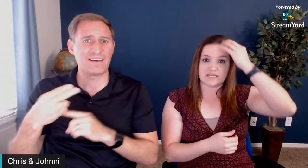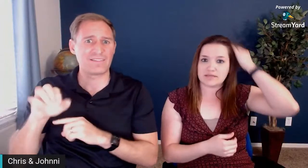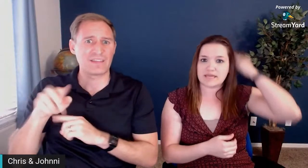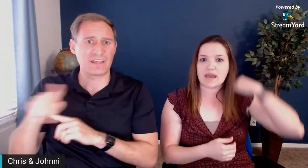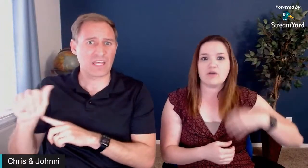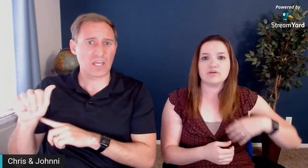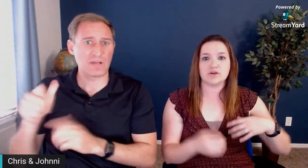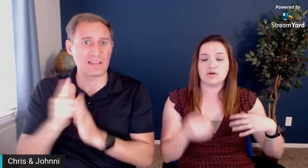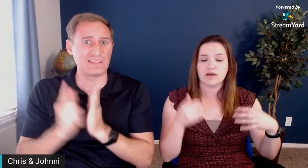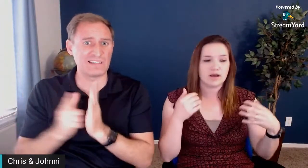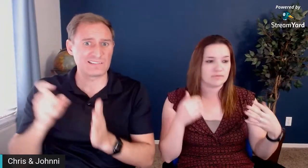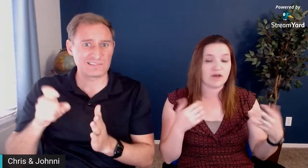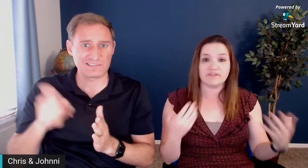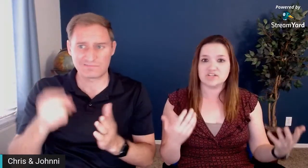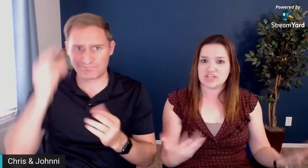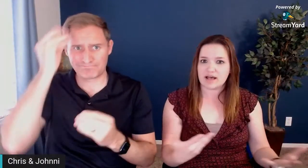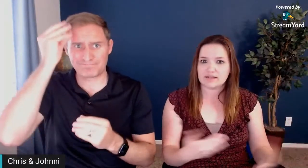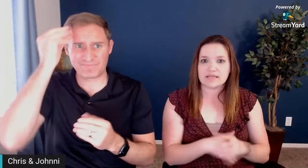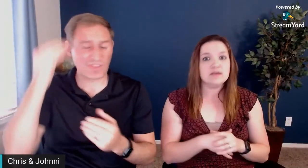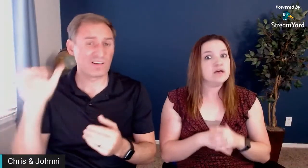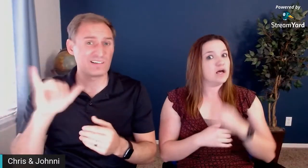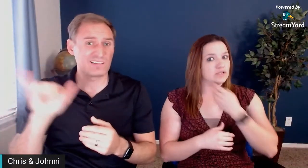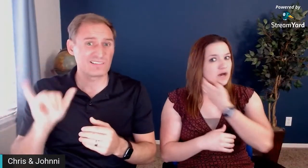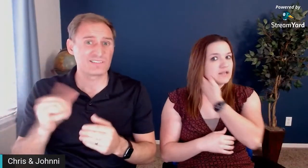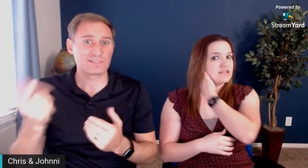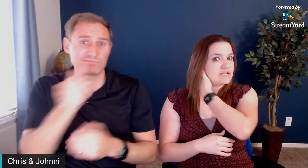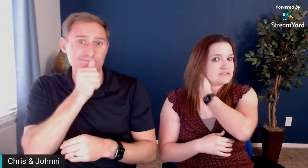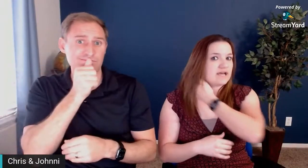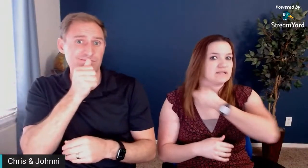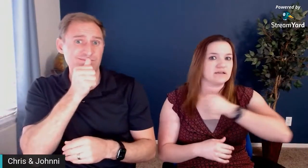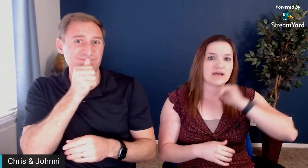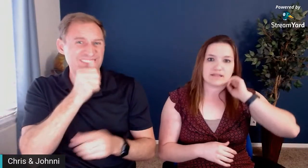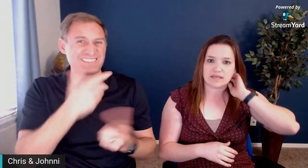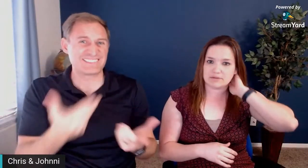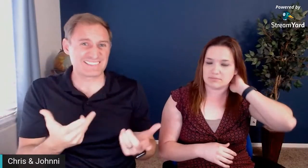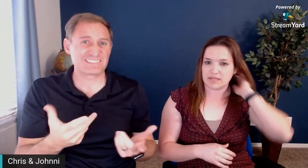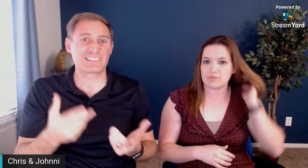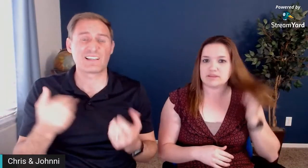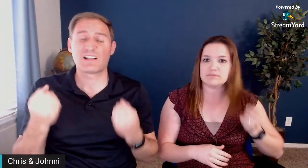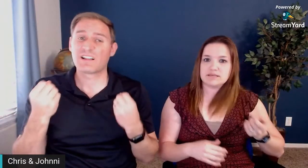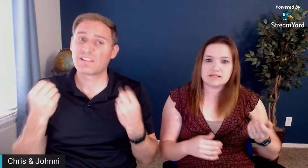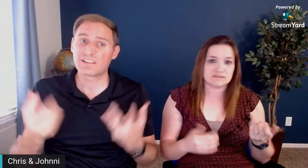into account you know confidentiality a lot of things had had to come into play with it because